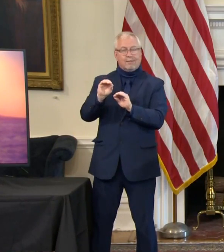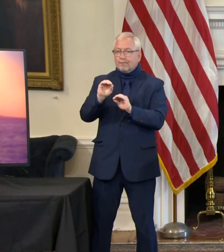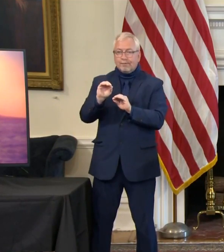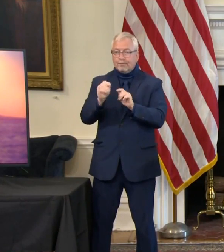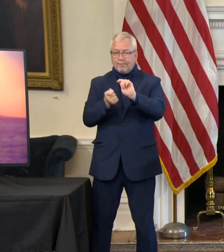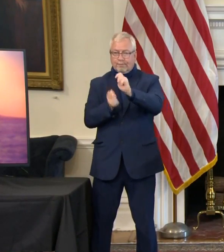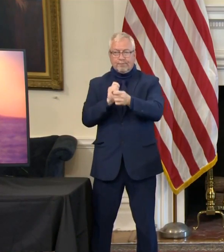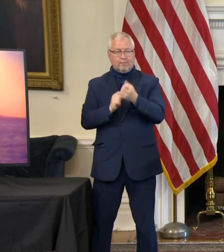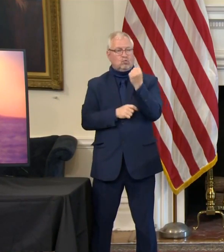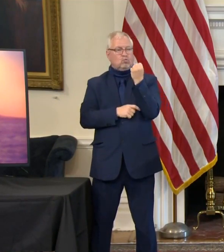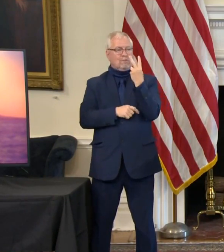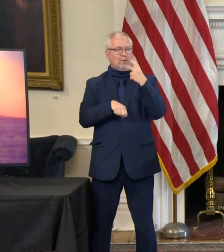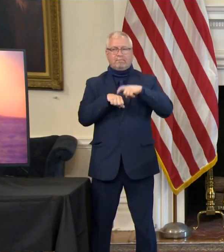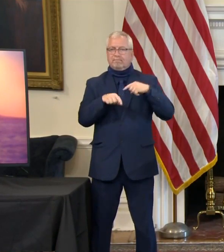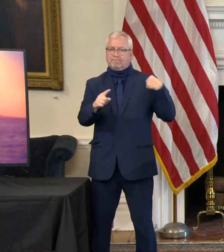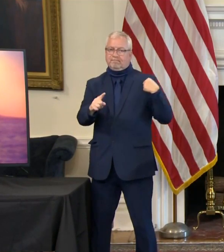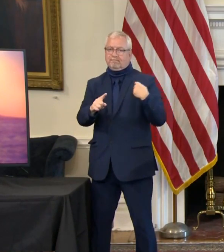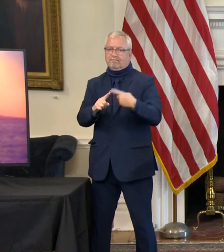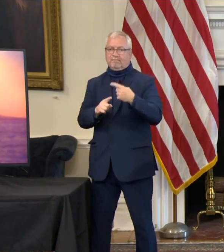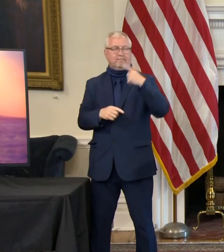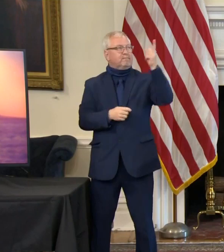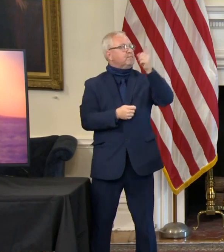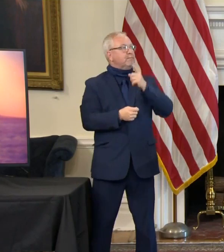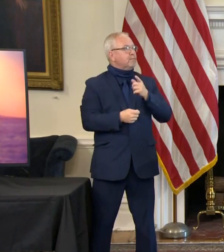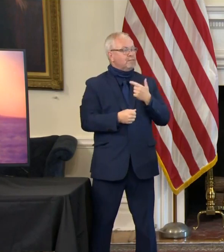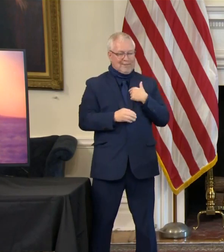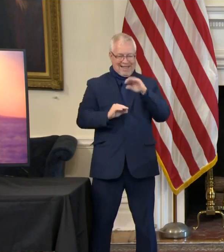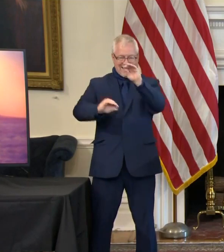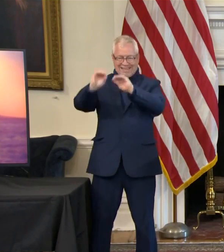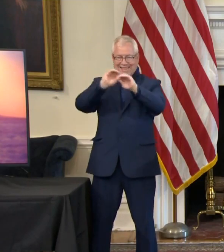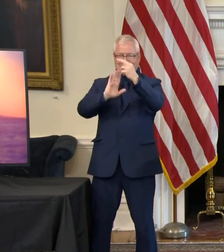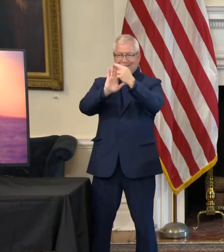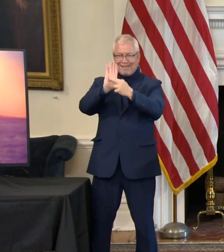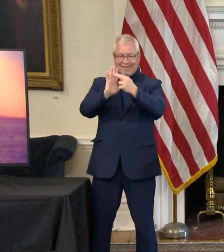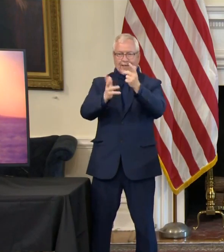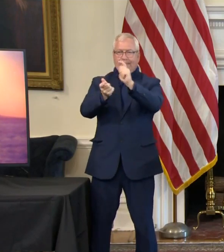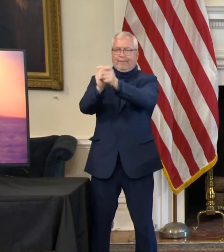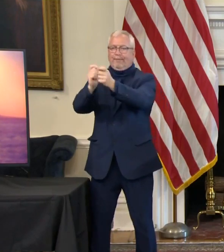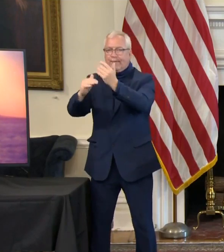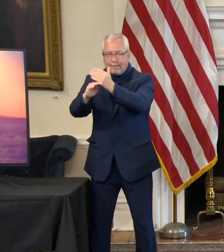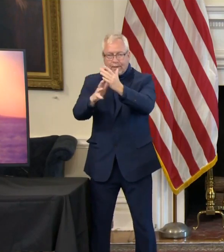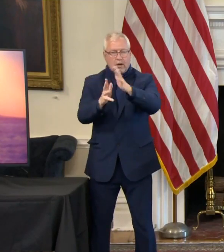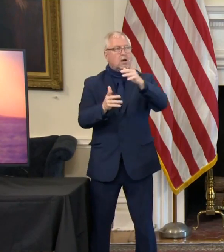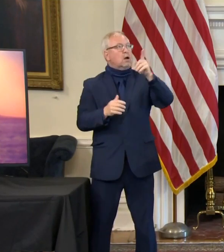AGO. WE HAVE BEEN ABLE TO PROCESS 400,000 CLAIMS.